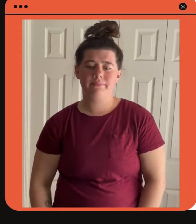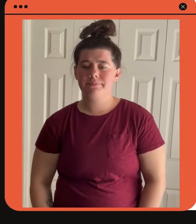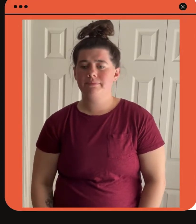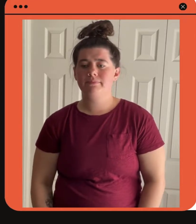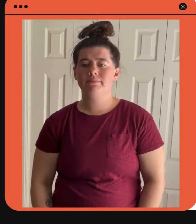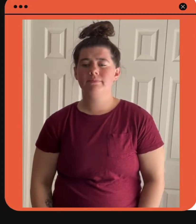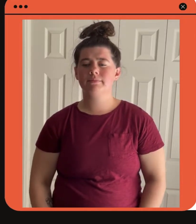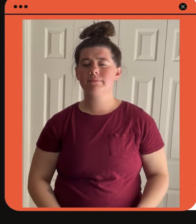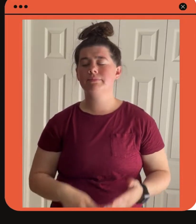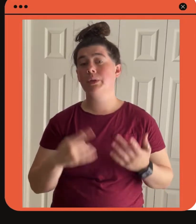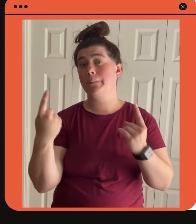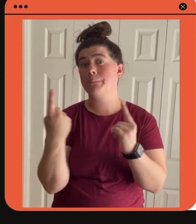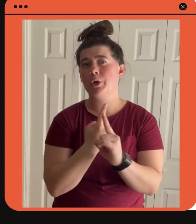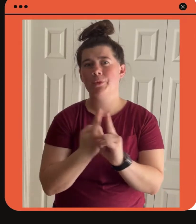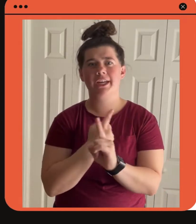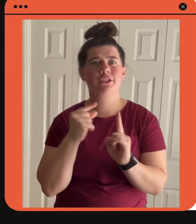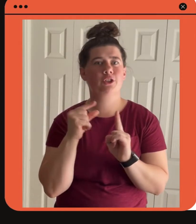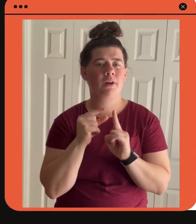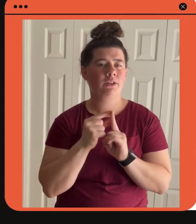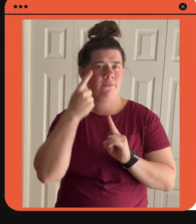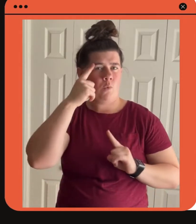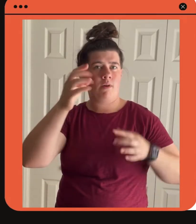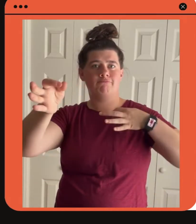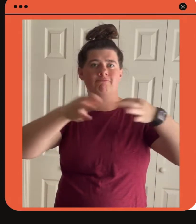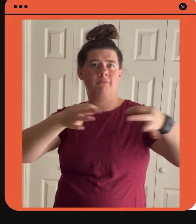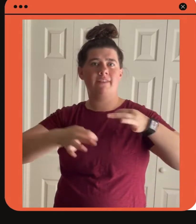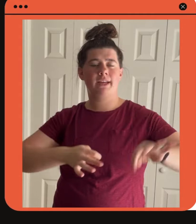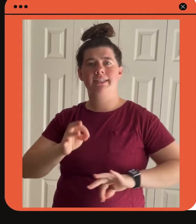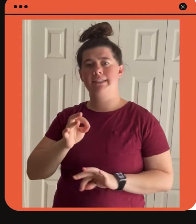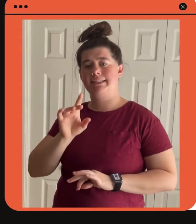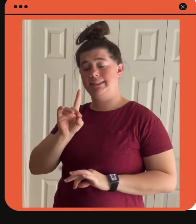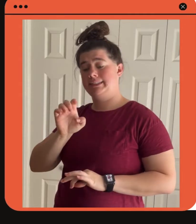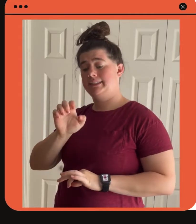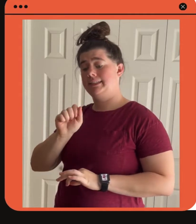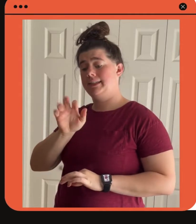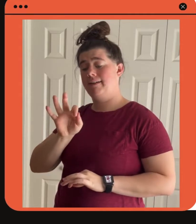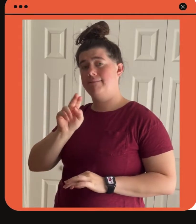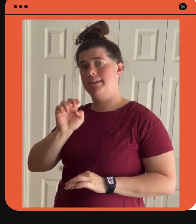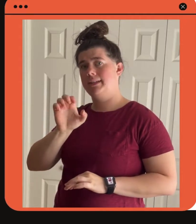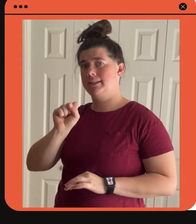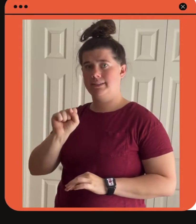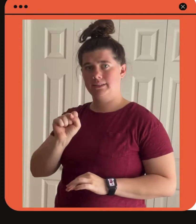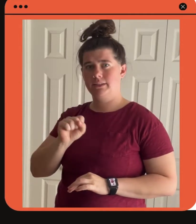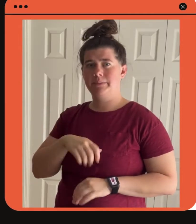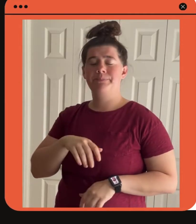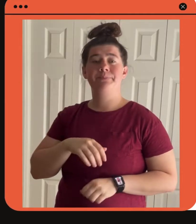And Deaf culture can be very blunt. Let's talk about appropriate terms for explaining deafness.